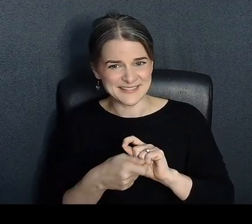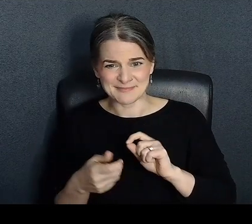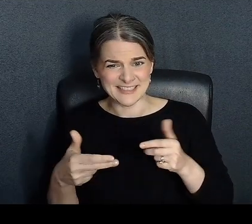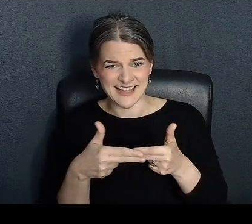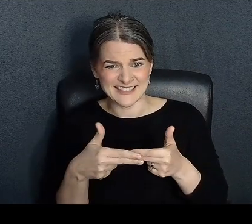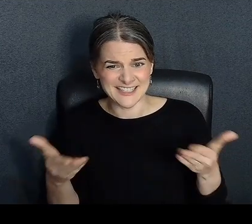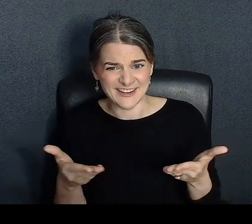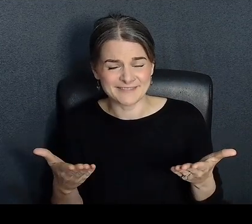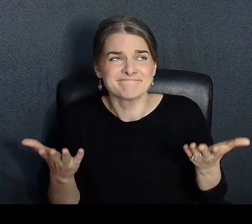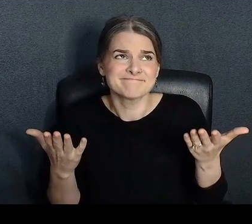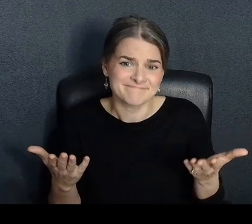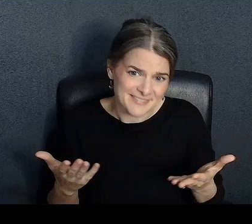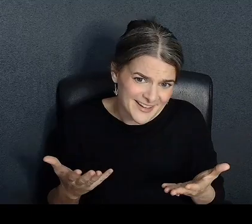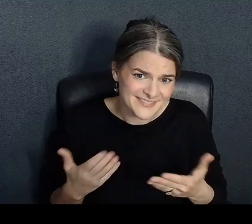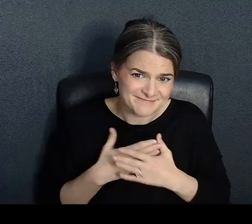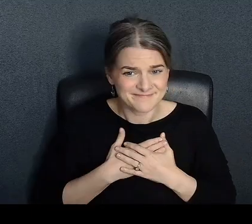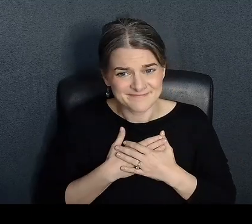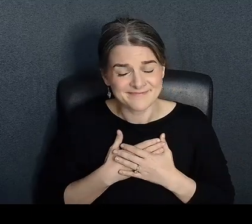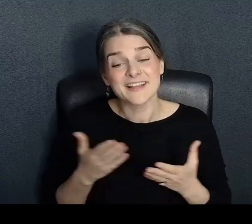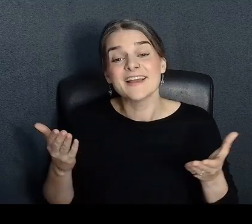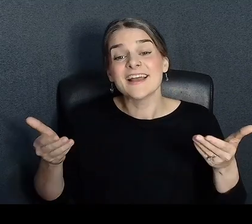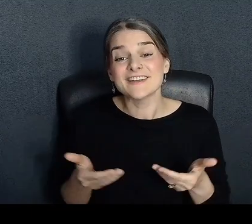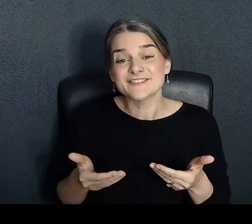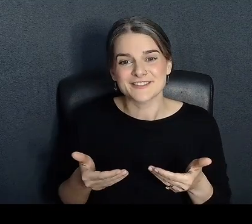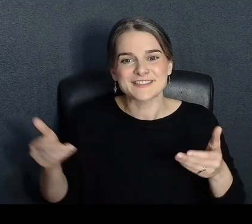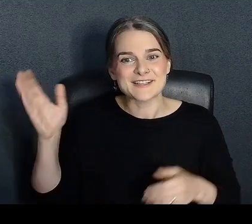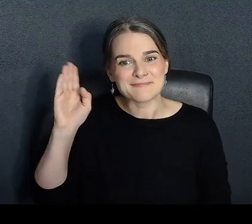Now to introduce our speaker for today, Laura. Laura is our speaker, and she's been